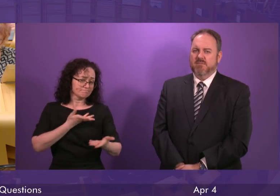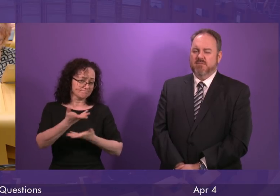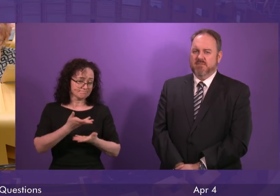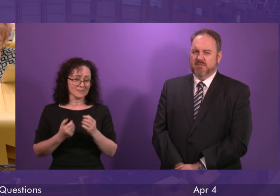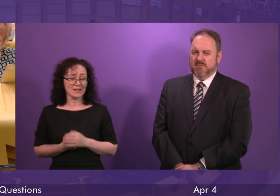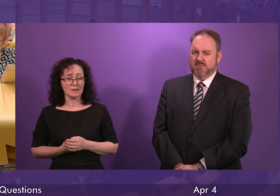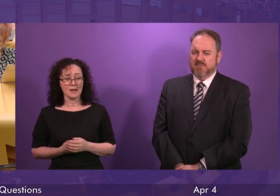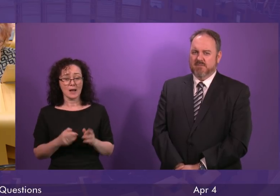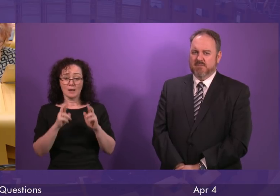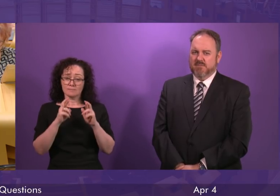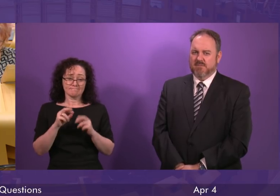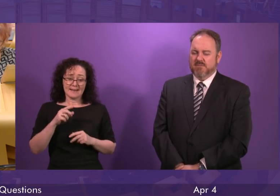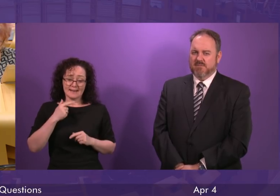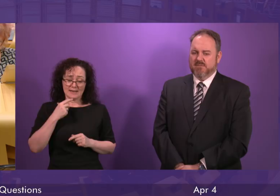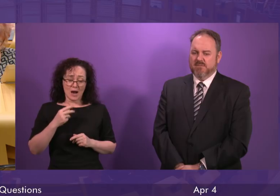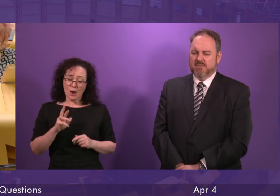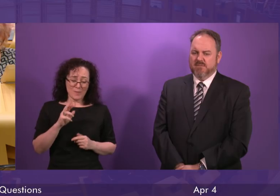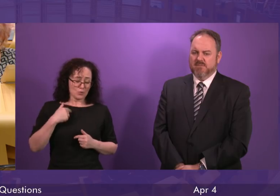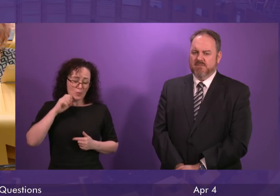that to be next Thursday or Friday, but he would intend to do that as soon as possible